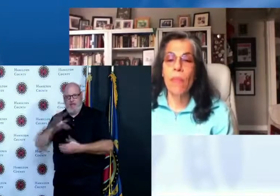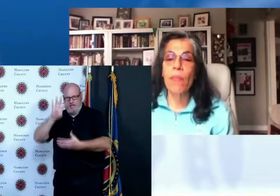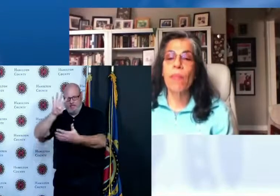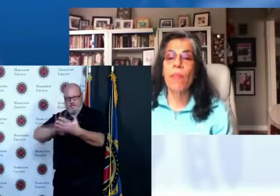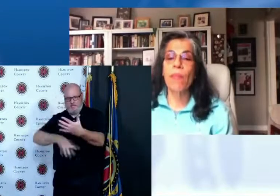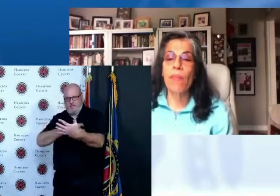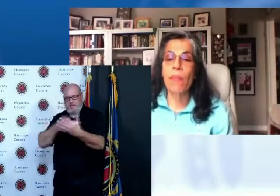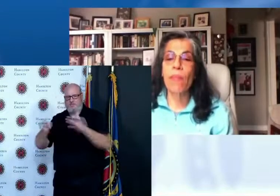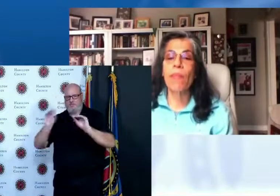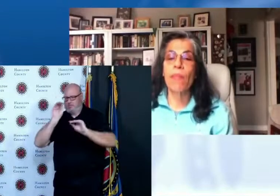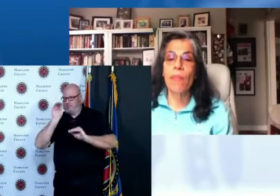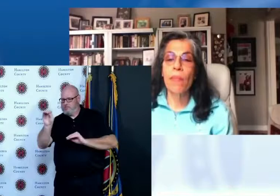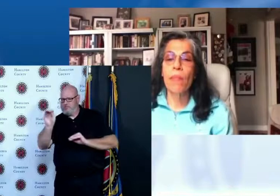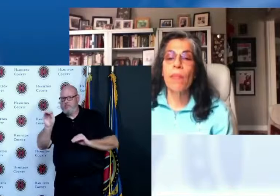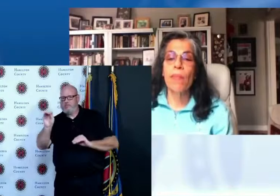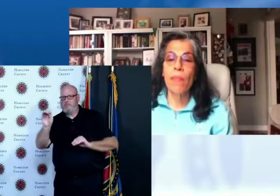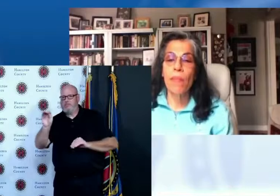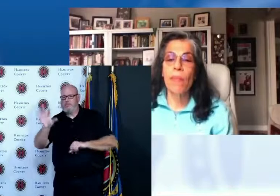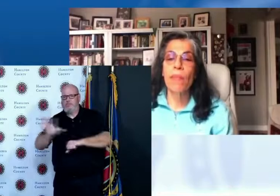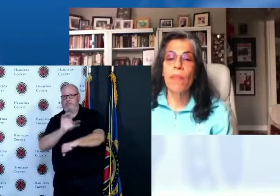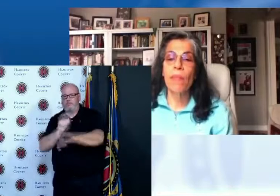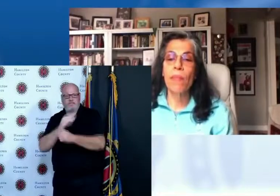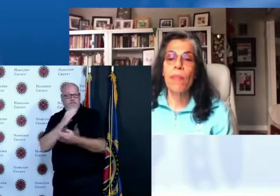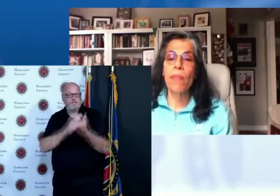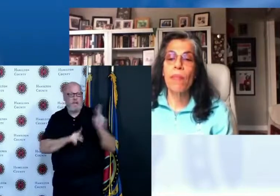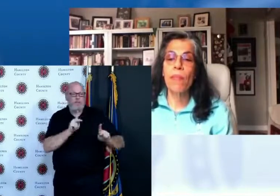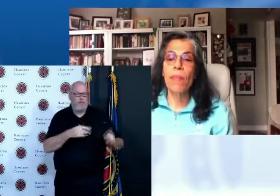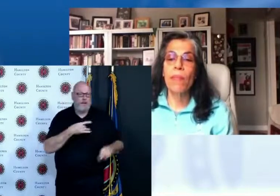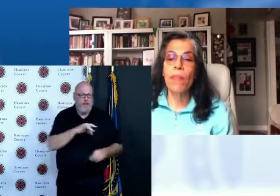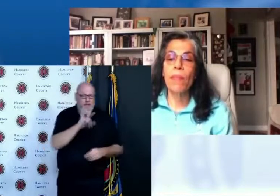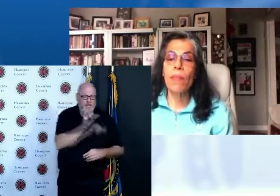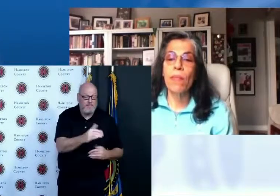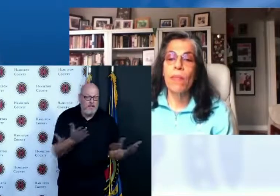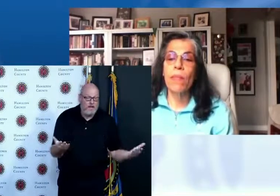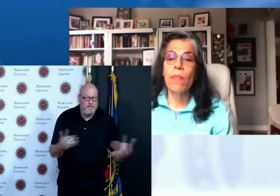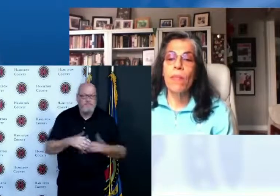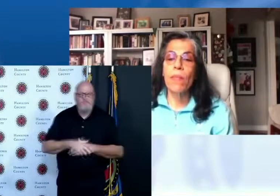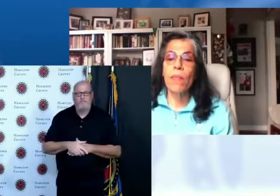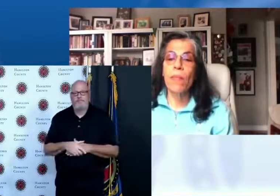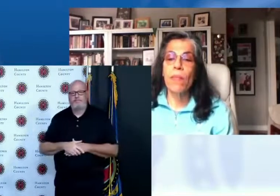that have that same mentality but I think there are other folks that want to have the convenience